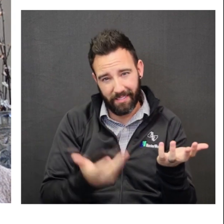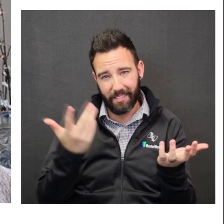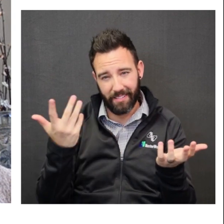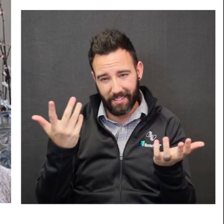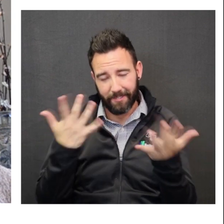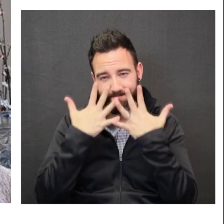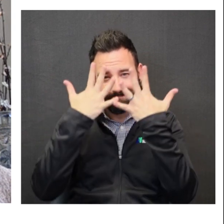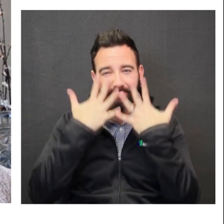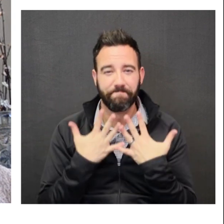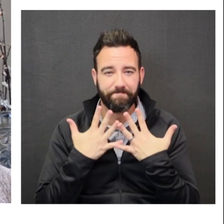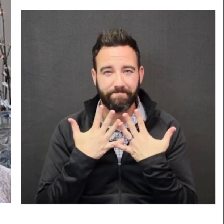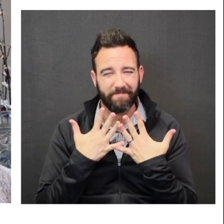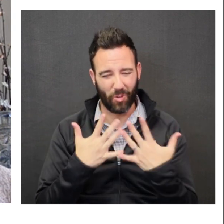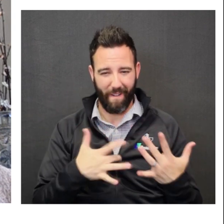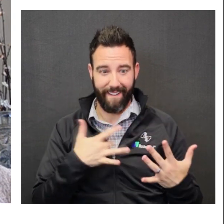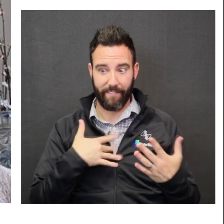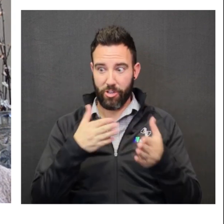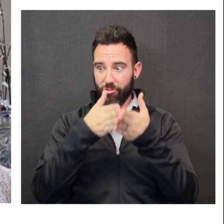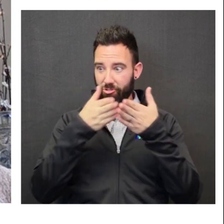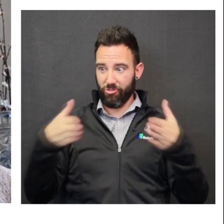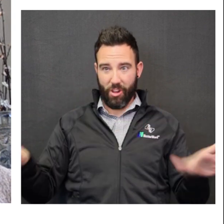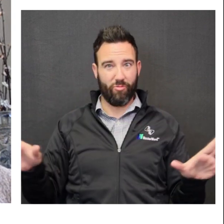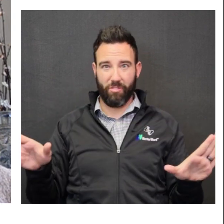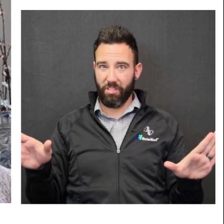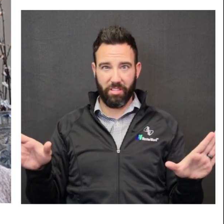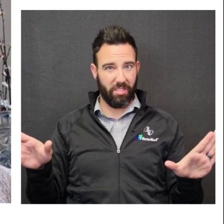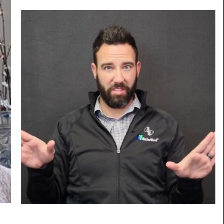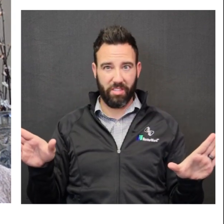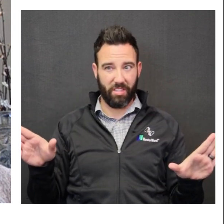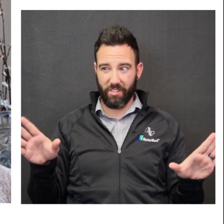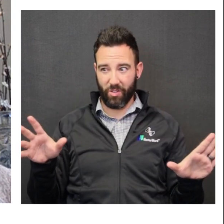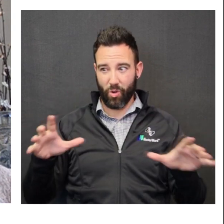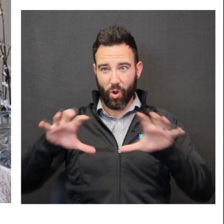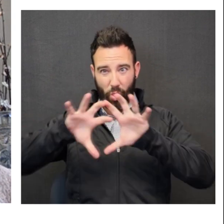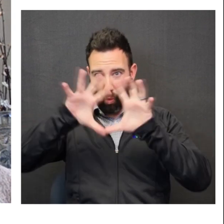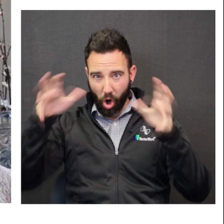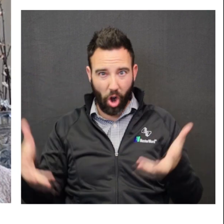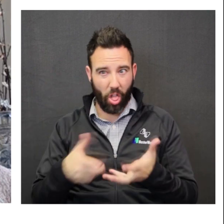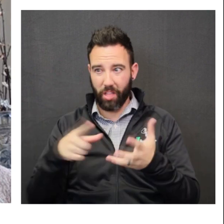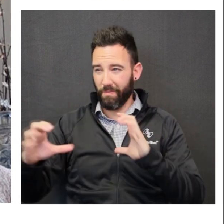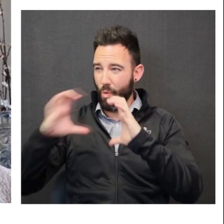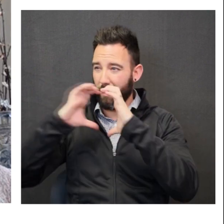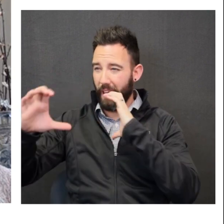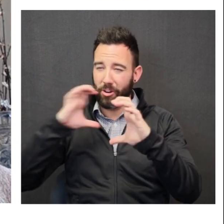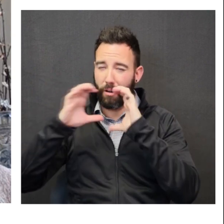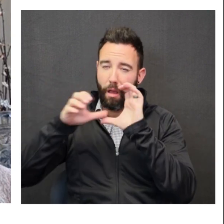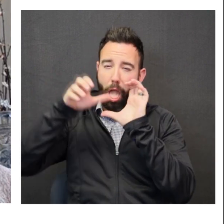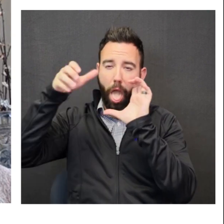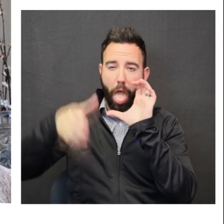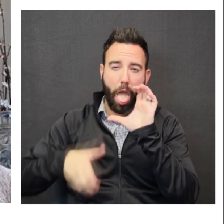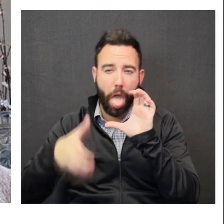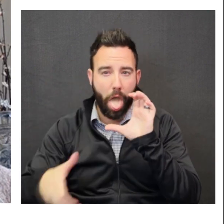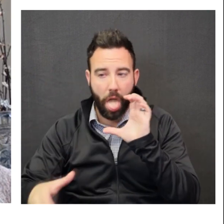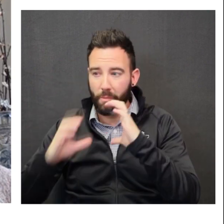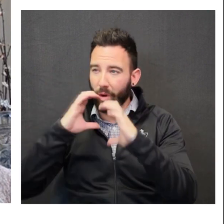able to do a better job that what I see is outside, and the rest of the country is just kind of a lack, almost complete lack of communication, and people finding